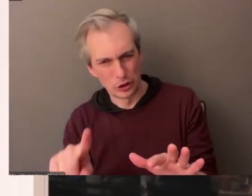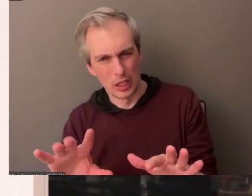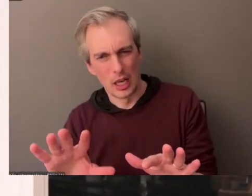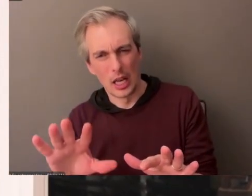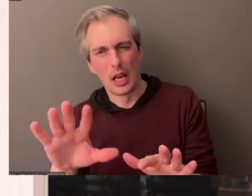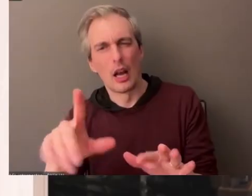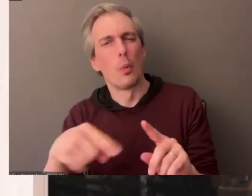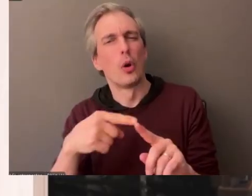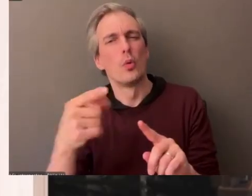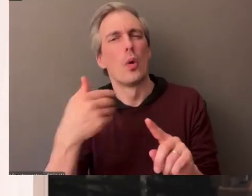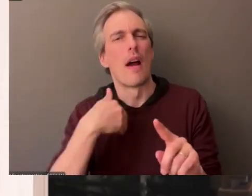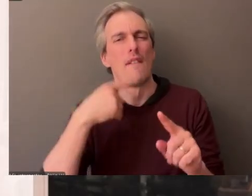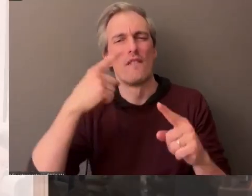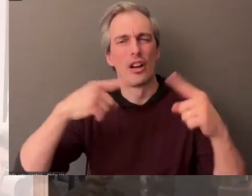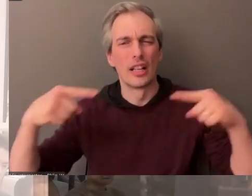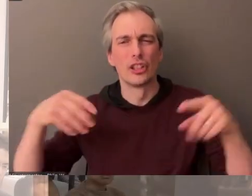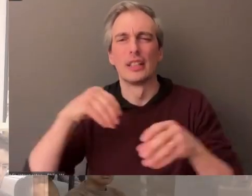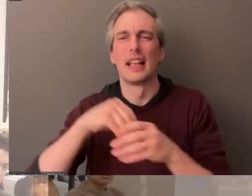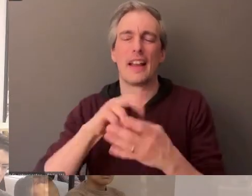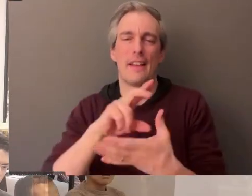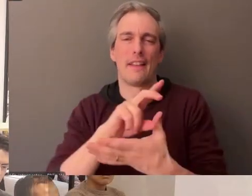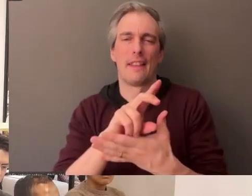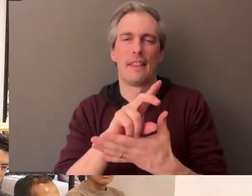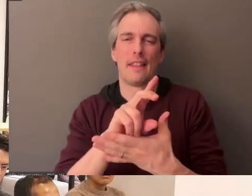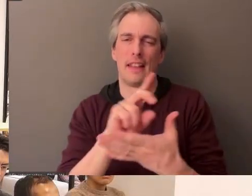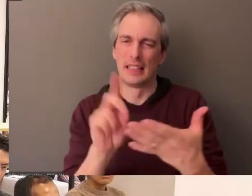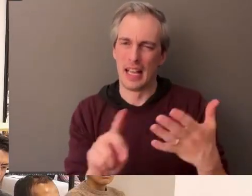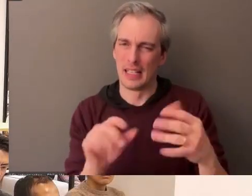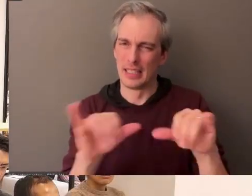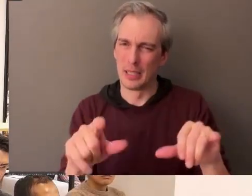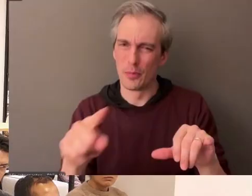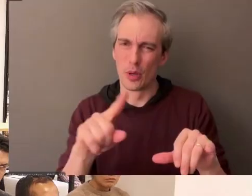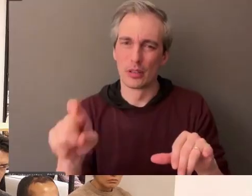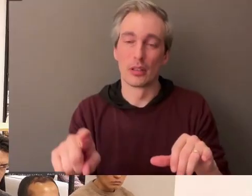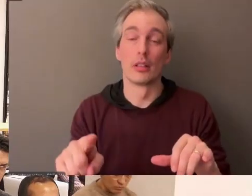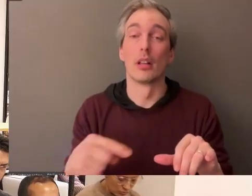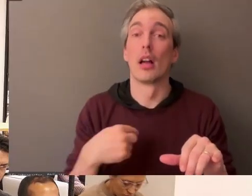I'm asking... I can see this being really helpful for, like, design system teams